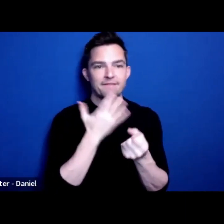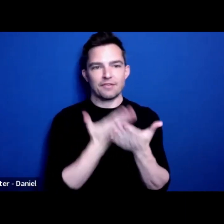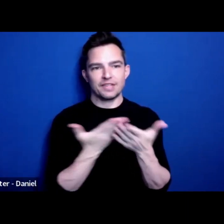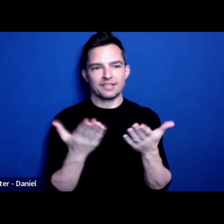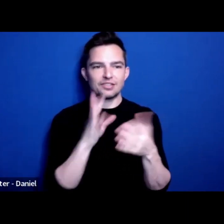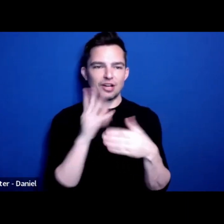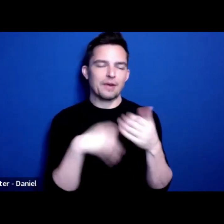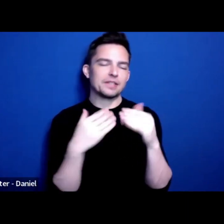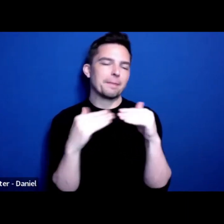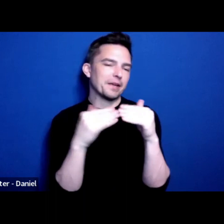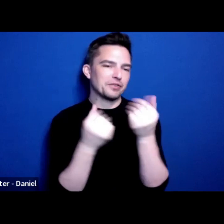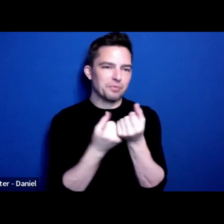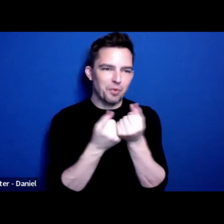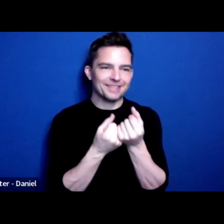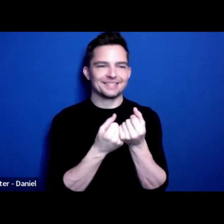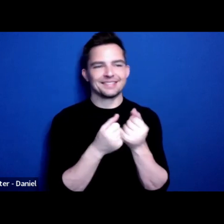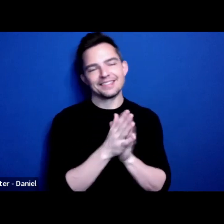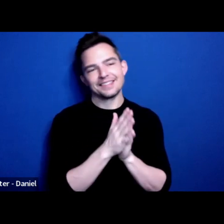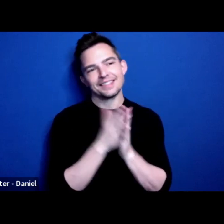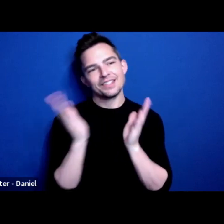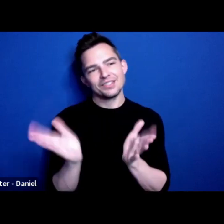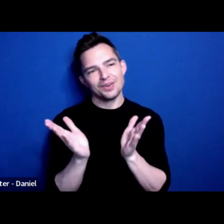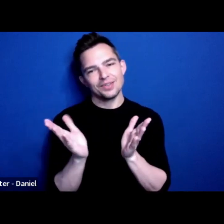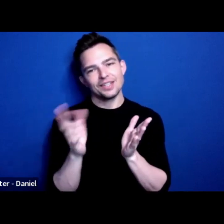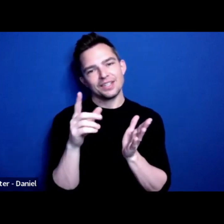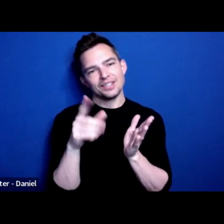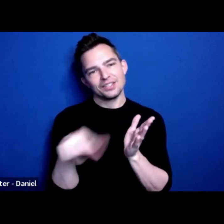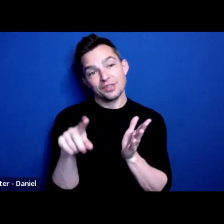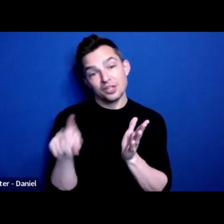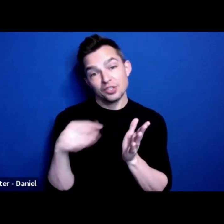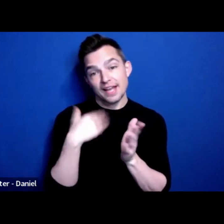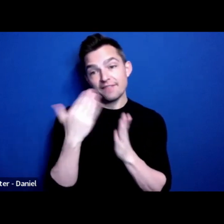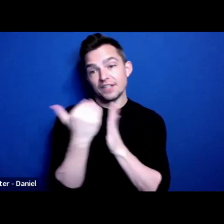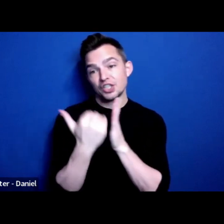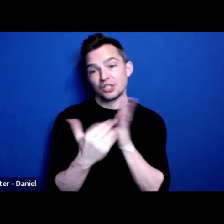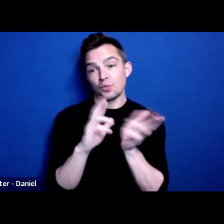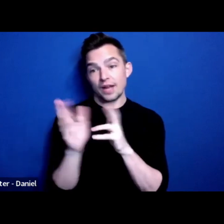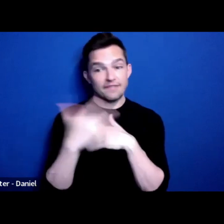support. So you should have an agenda available to you. There's